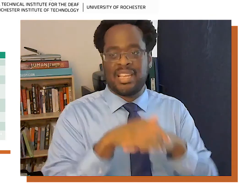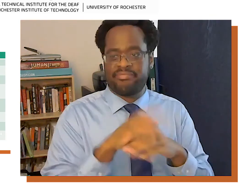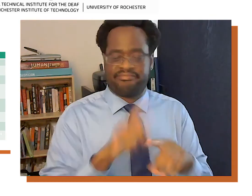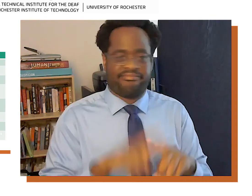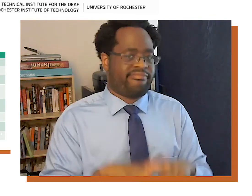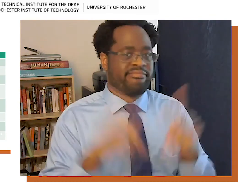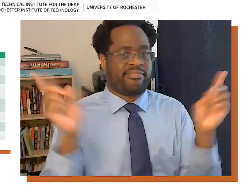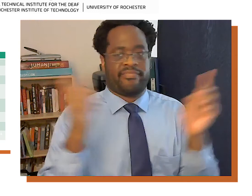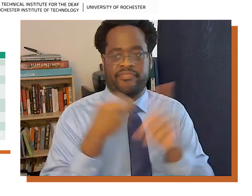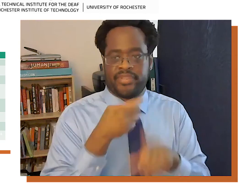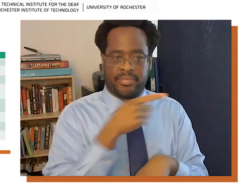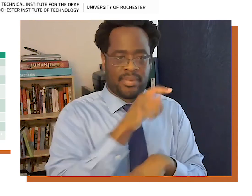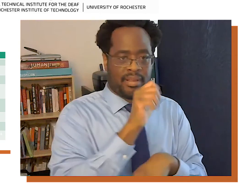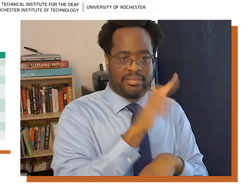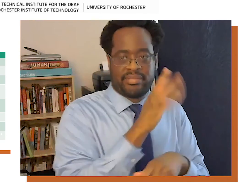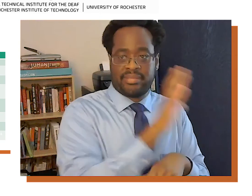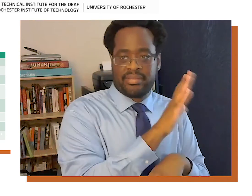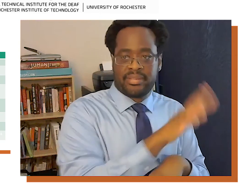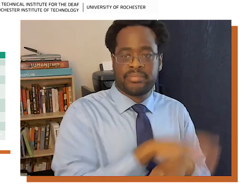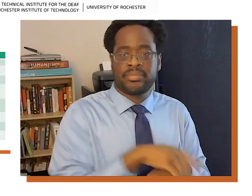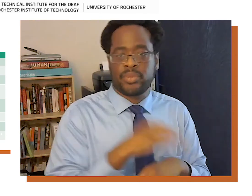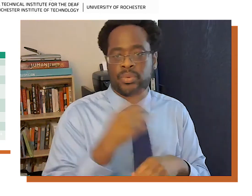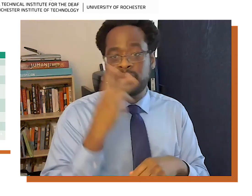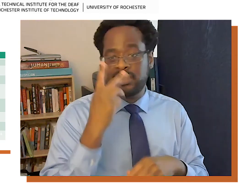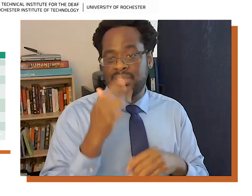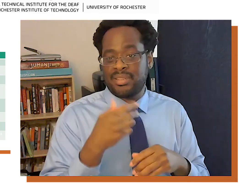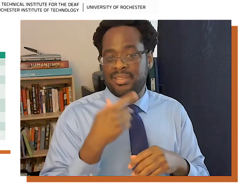Now then, the evaluation of Signed English...